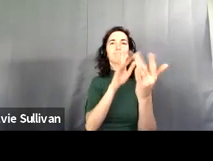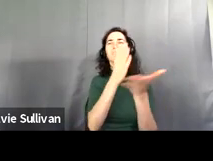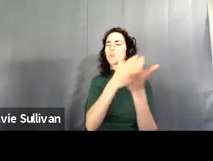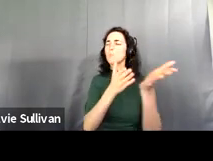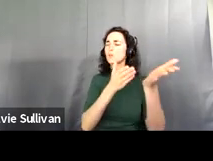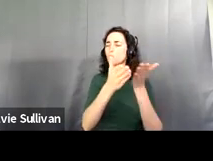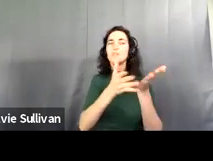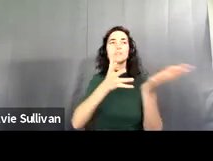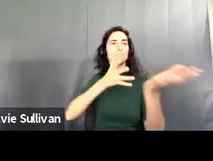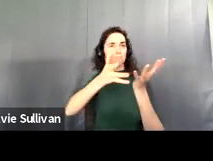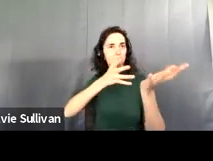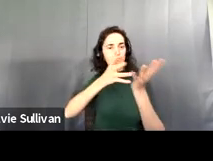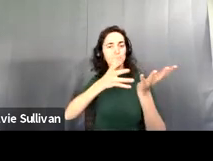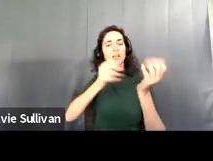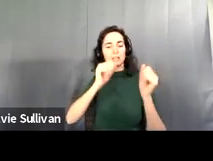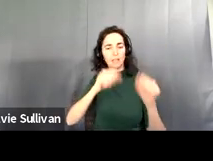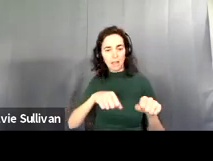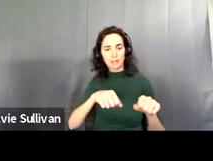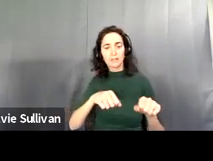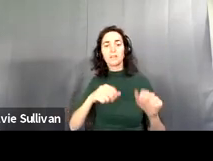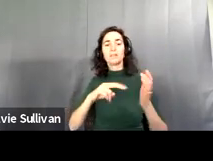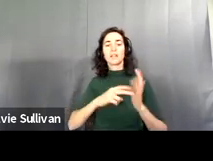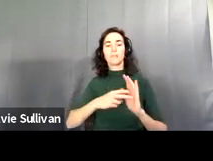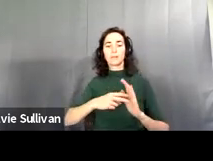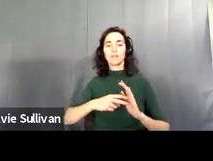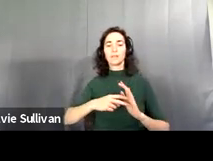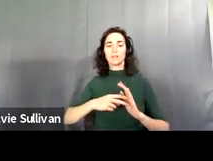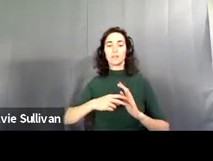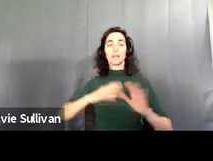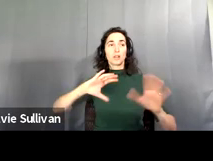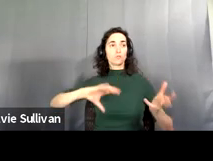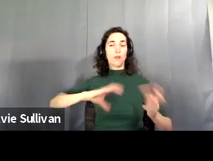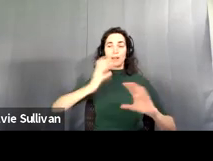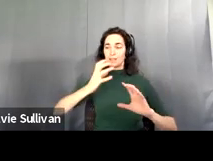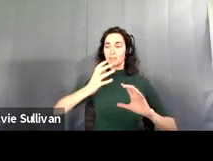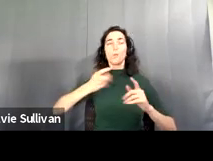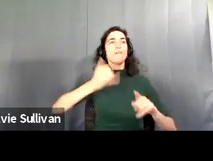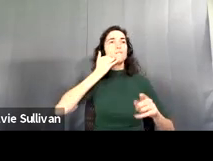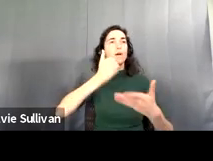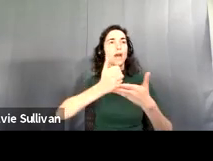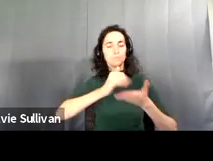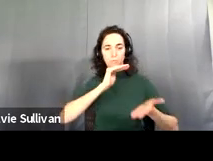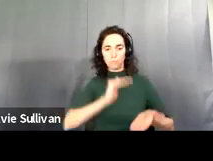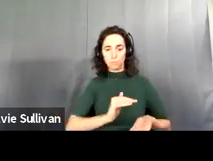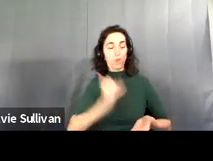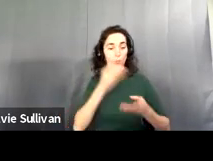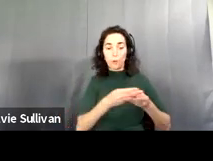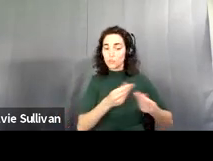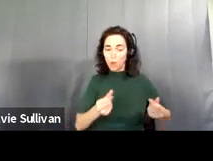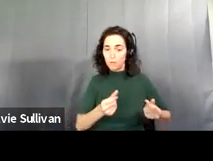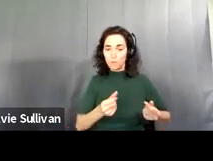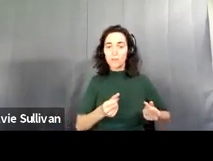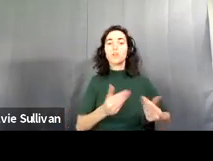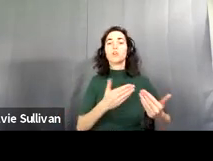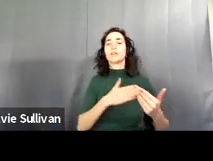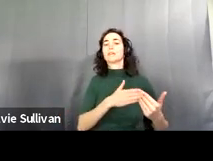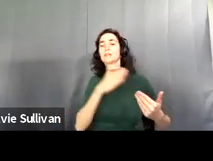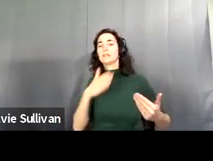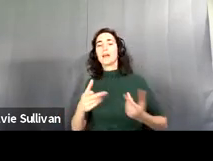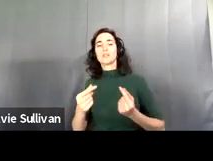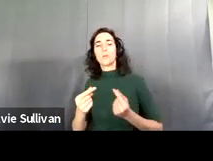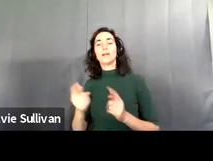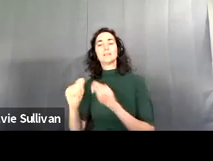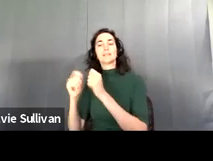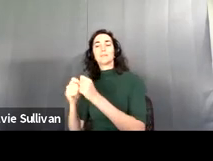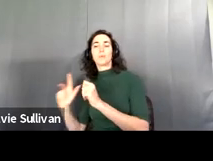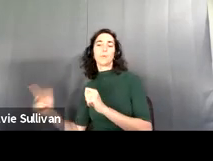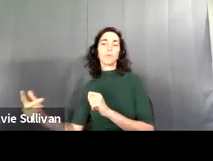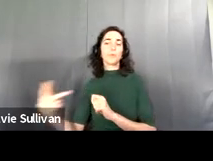and they'll able to navigate that crisis on the phone call. If they can't do that, then they will move to the next step which would be the crisis mobile teams.